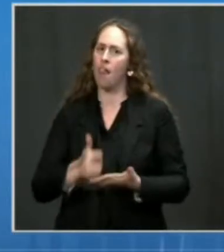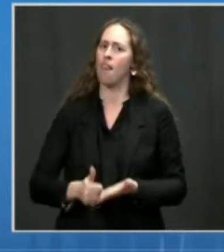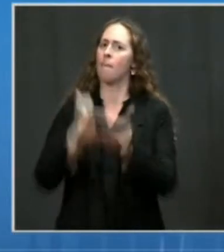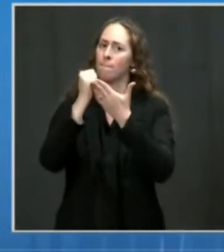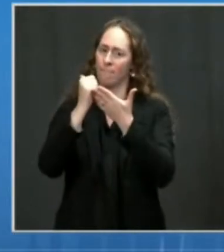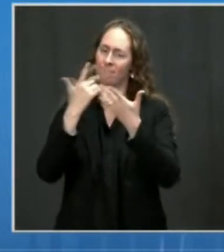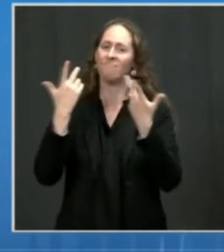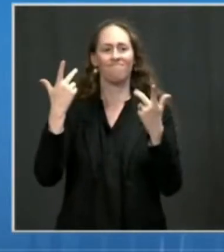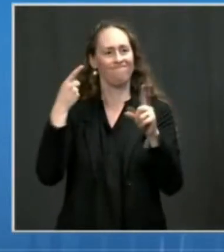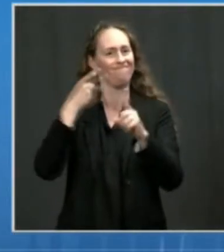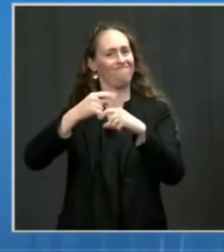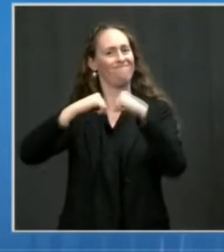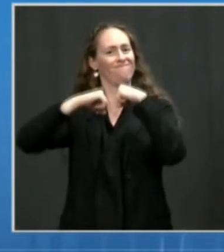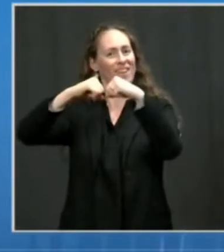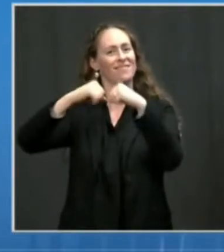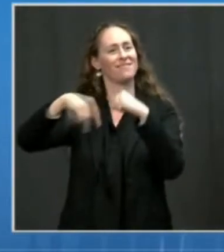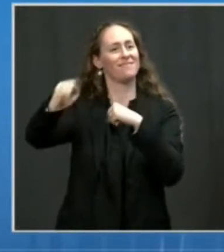HOSPITALIZATIONS AND NO DEATHS.